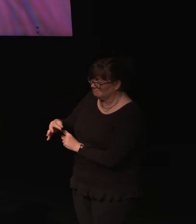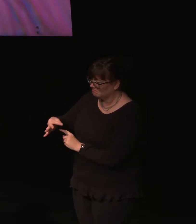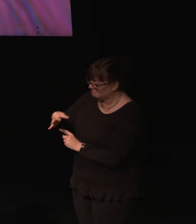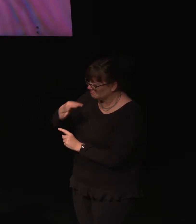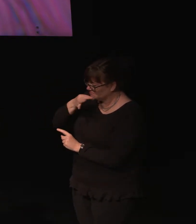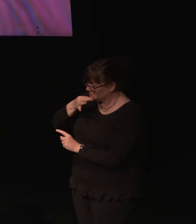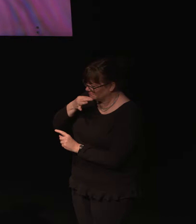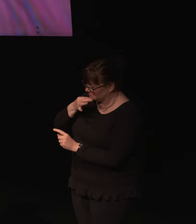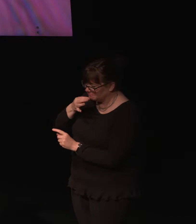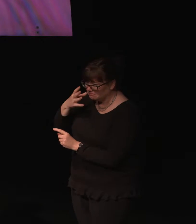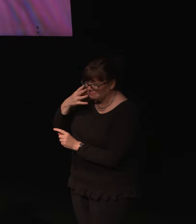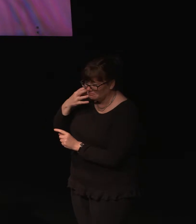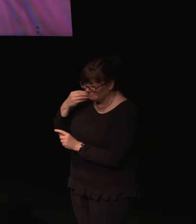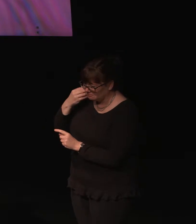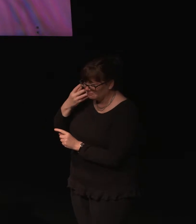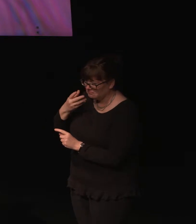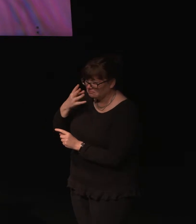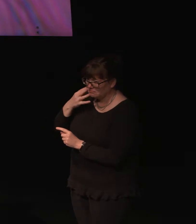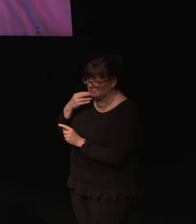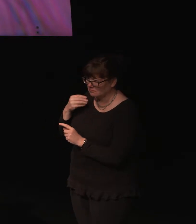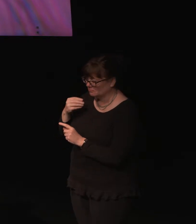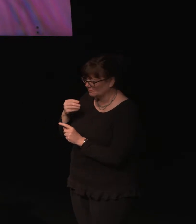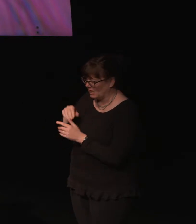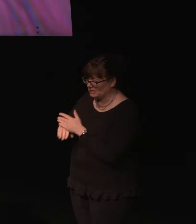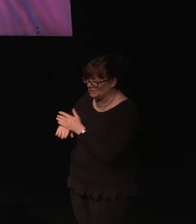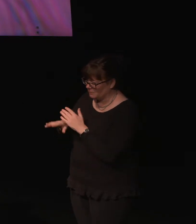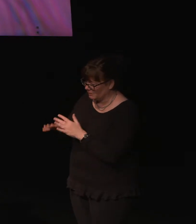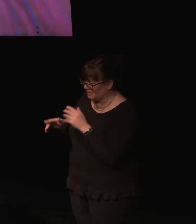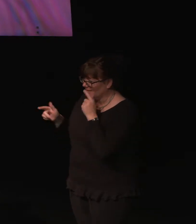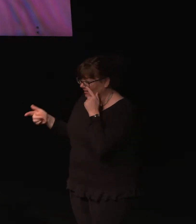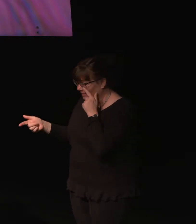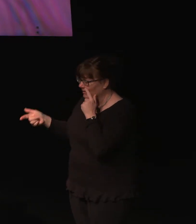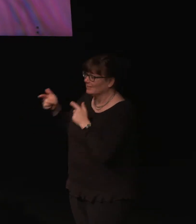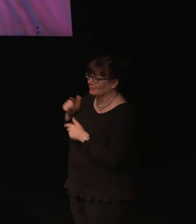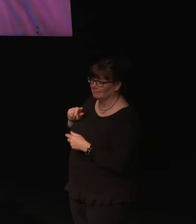after him, I was the person in our area who knew the most about accessibility.